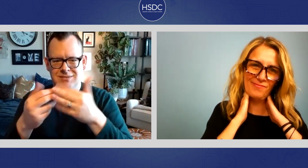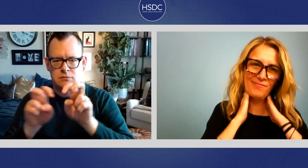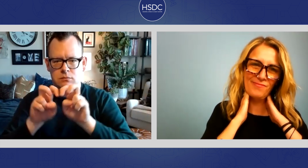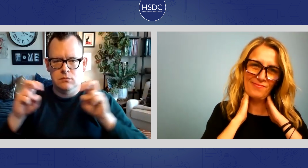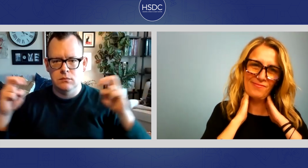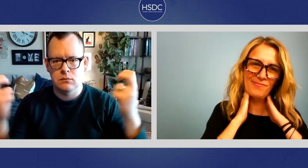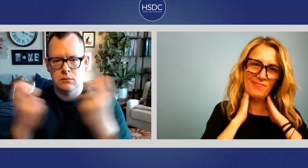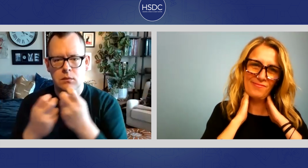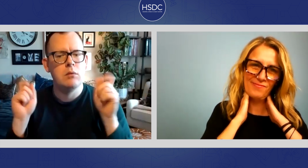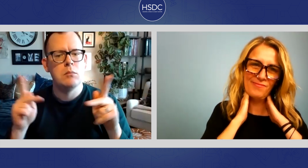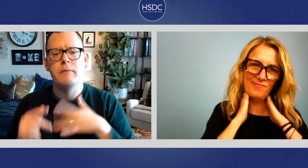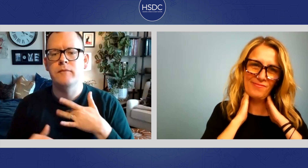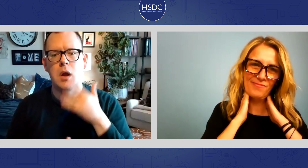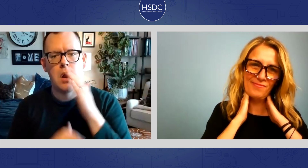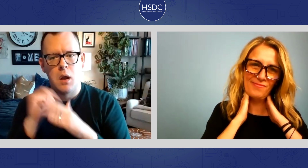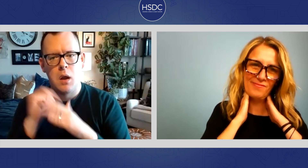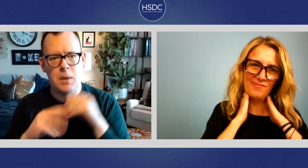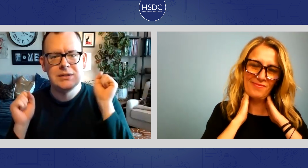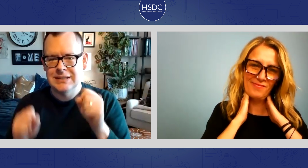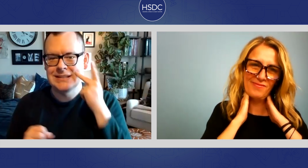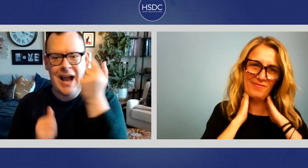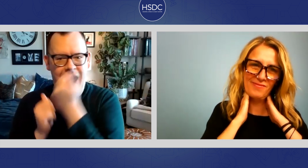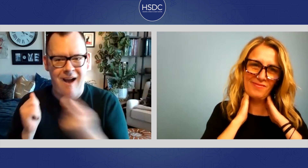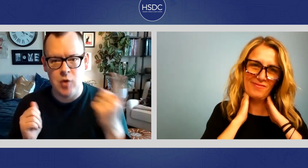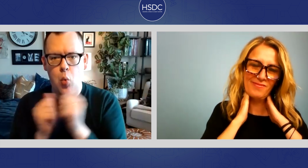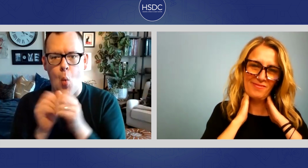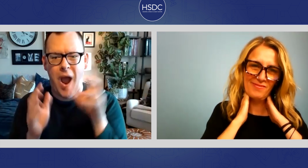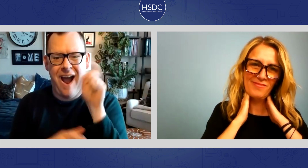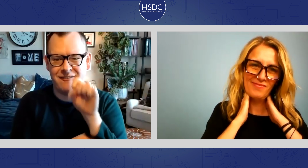easy to sit around and you still feel comfortable. You can see everyone. You do not have to crane